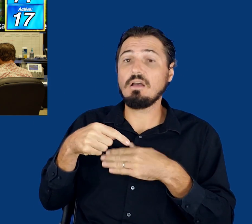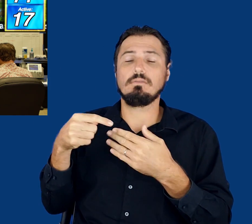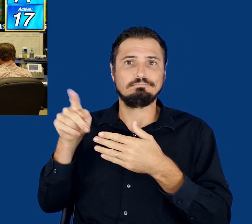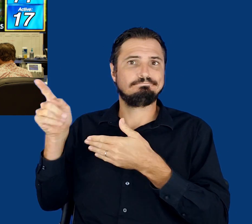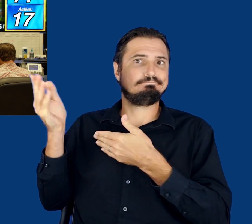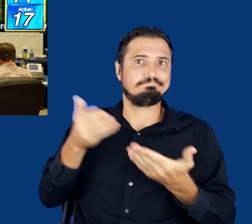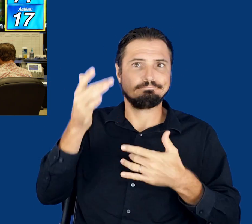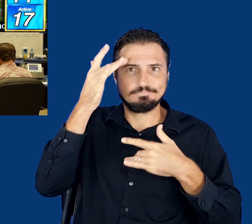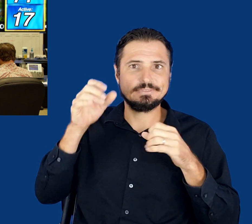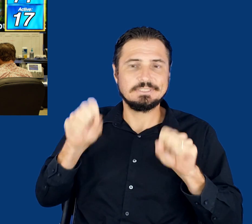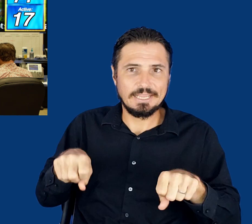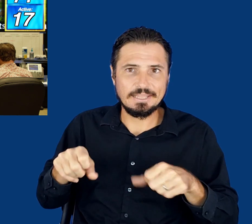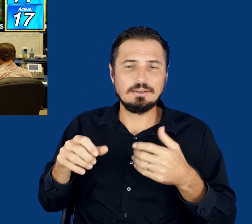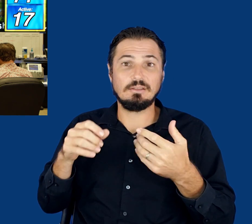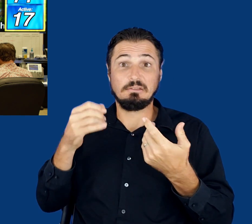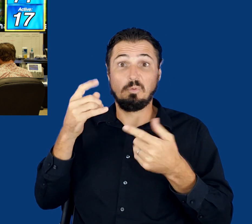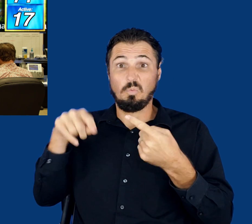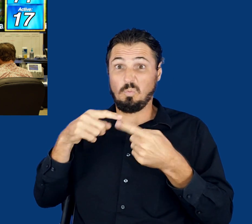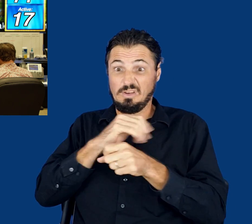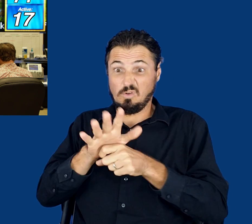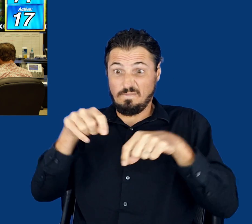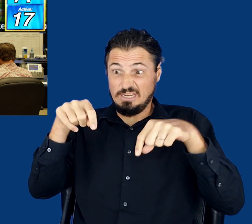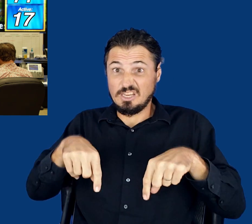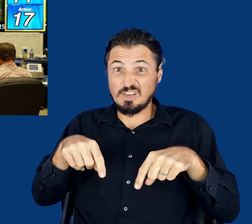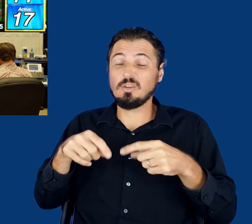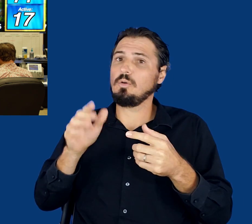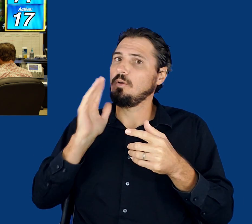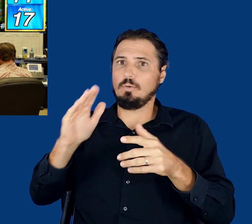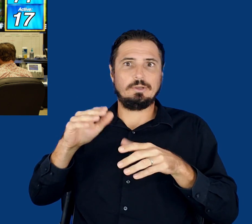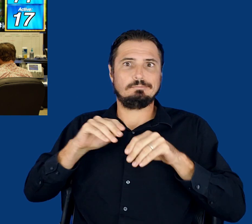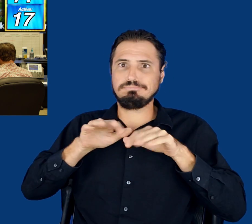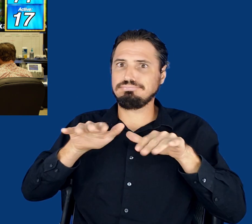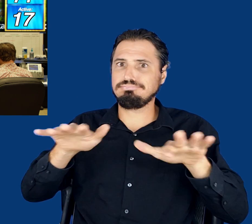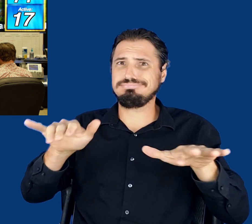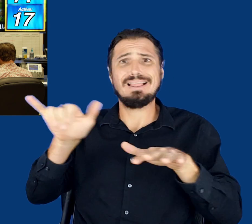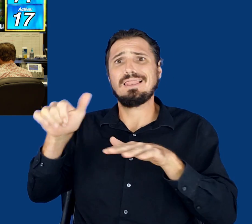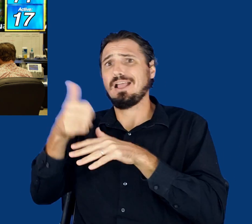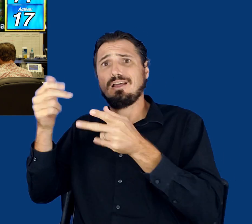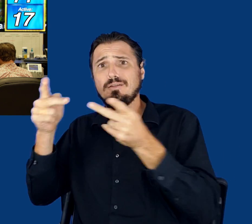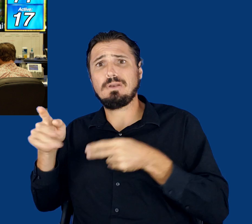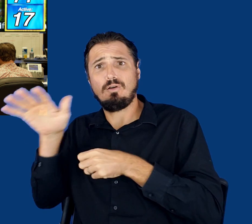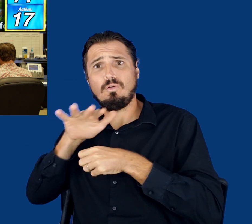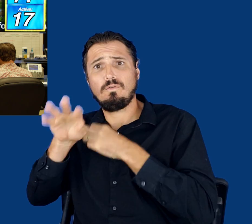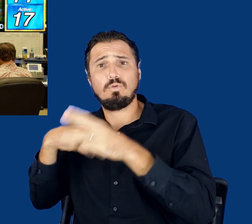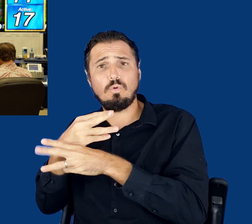has everywhere else in the world: it spreads rapidly through communities unless brought under control by local action